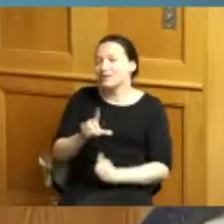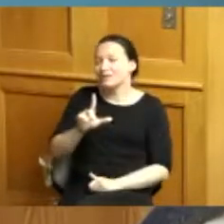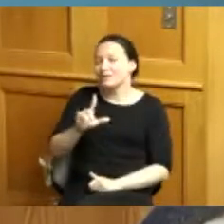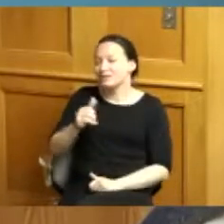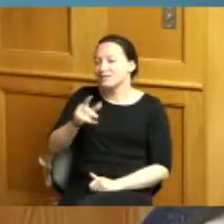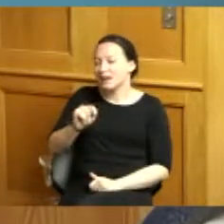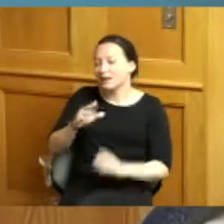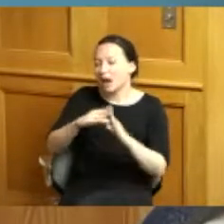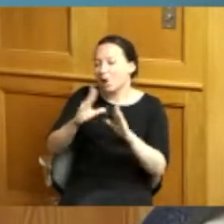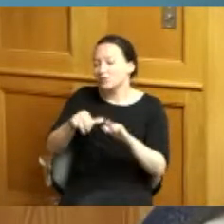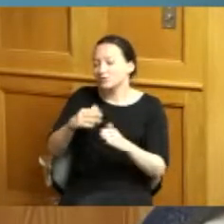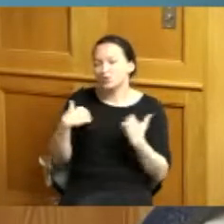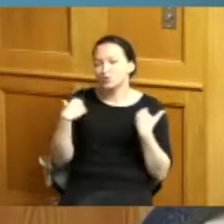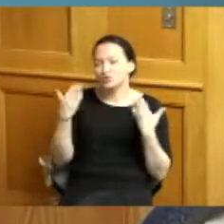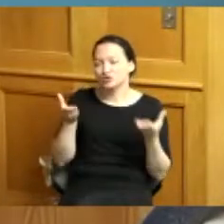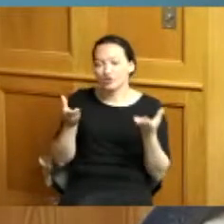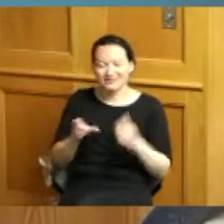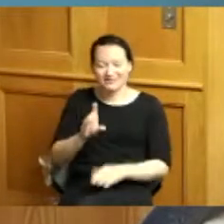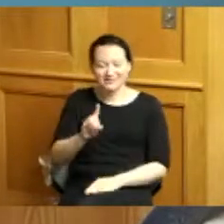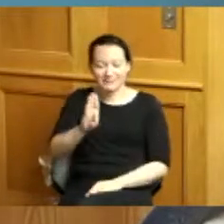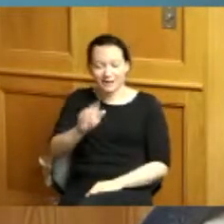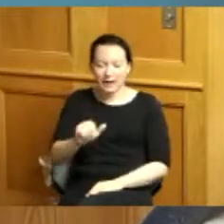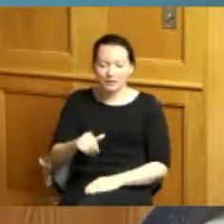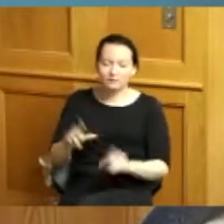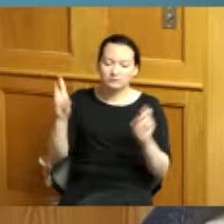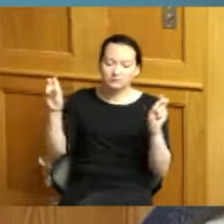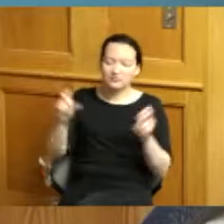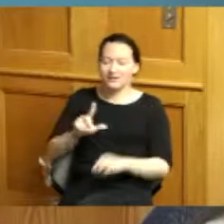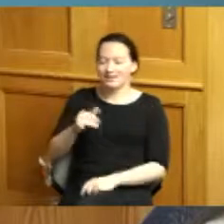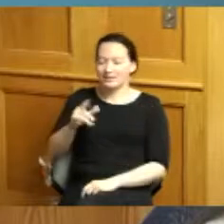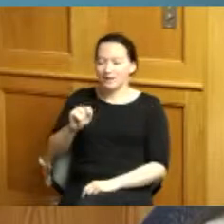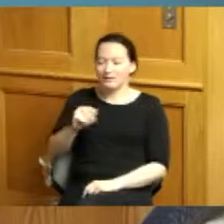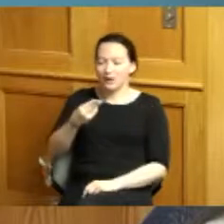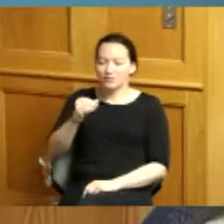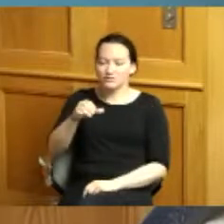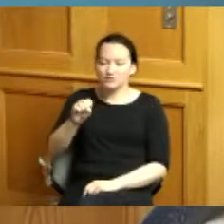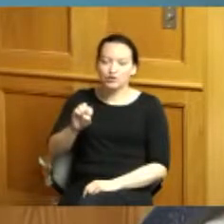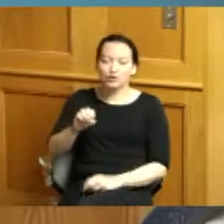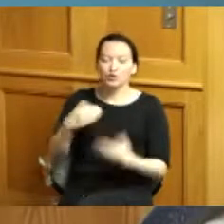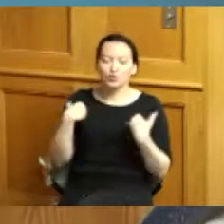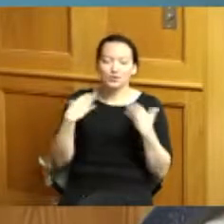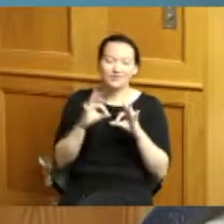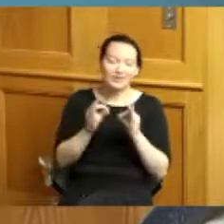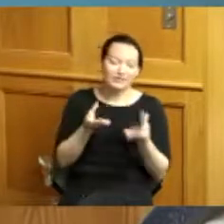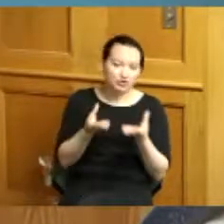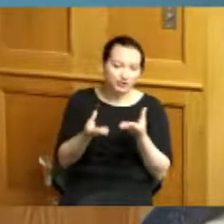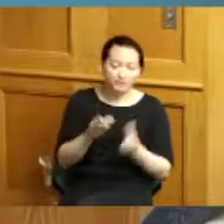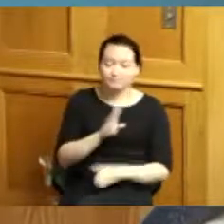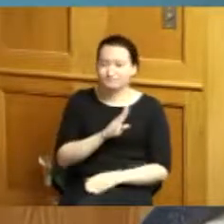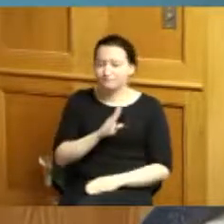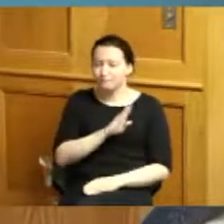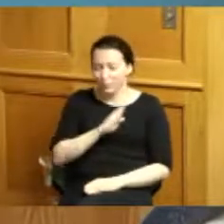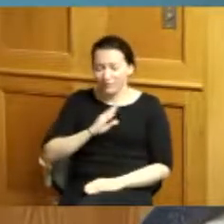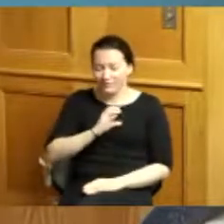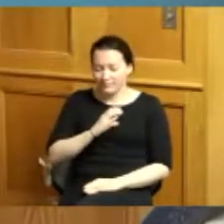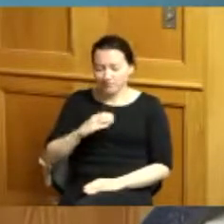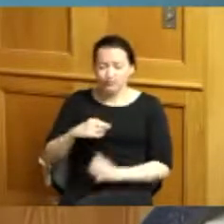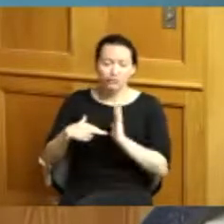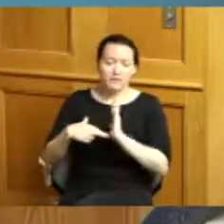Services DBA Lighthouse Youth and Family Services and the Board of Commissioners on behalf of the